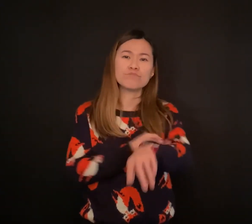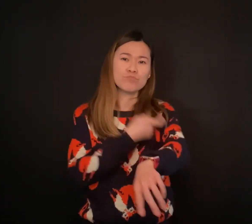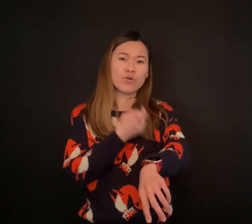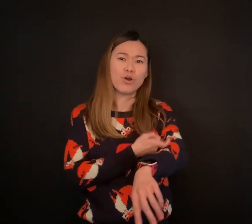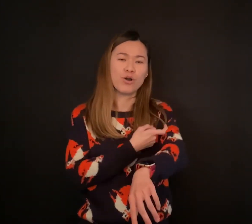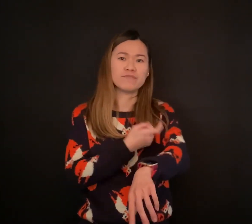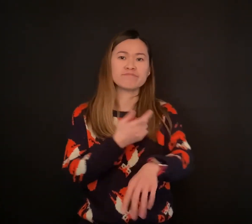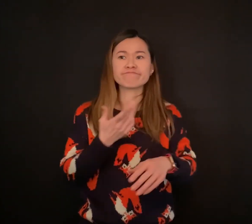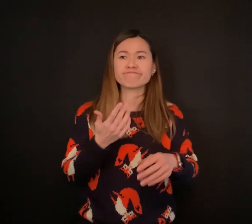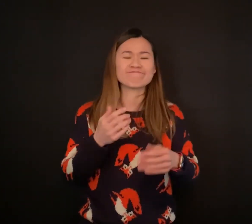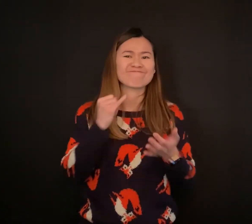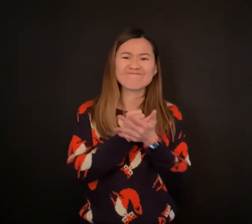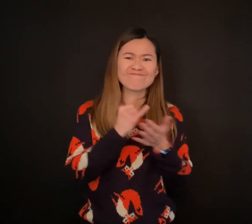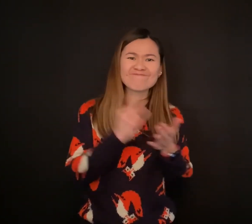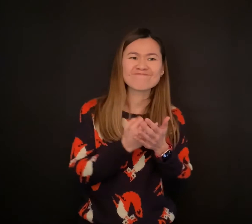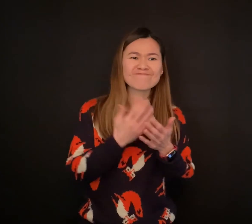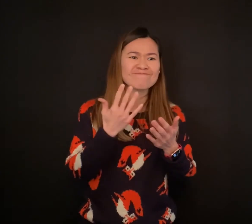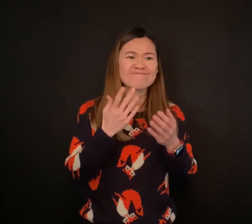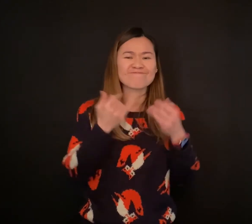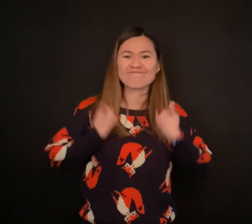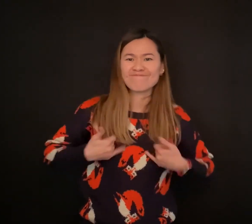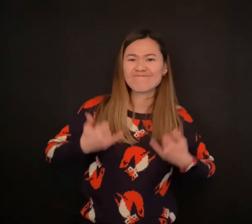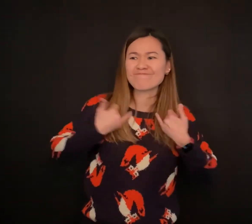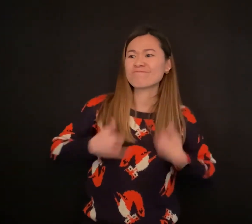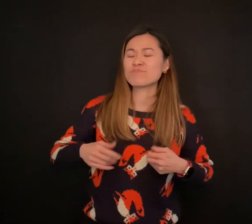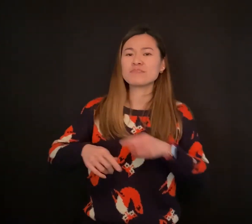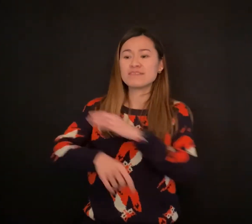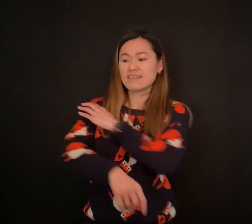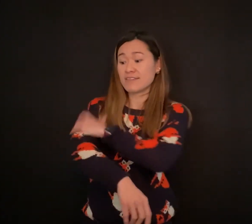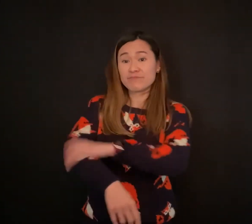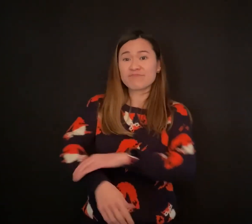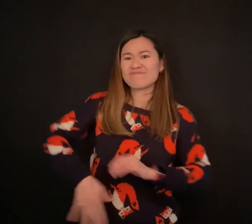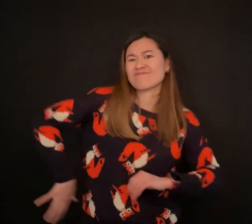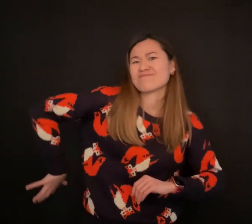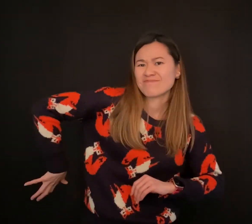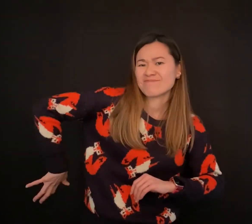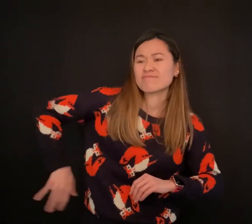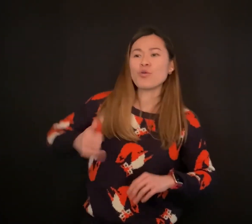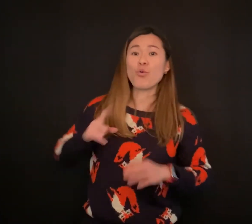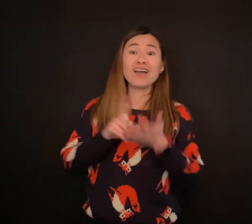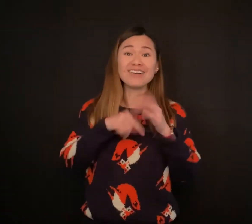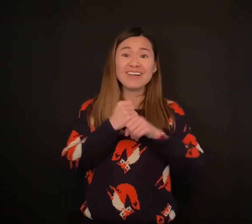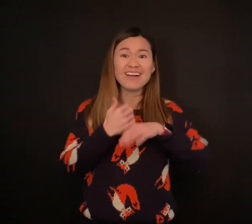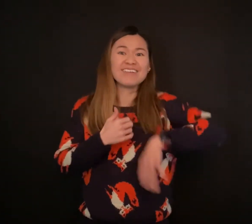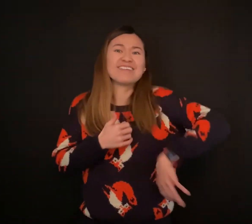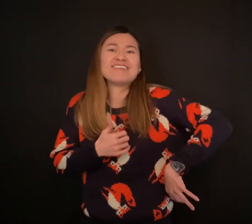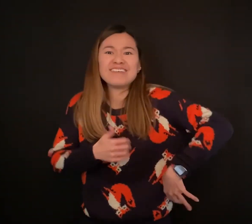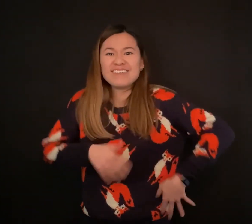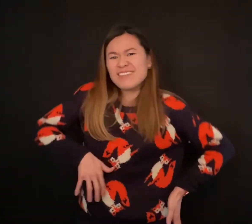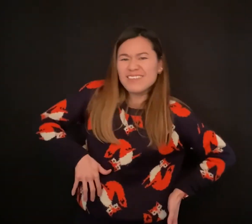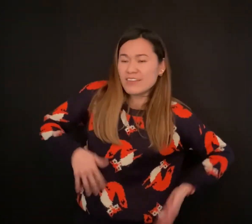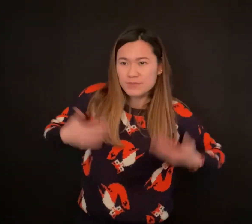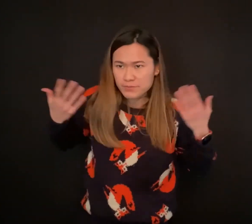which means my joints and bones are pointed in the wrong direction.